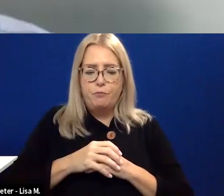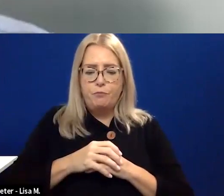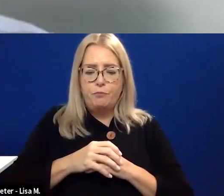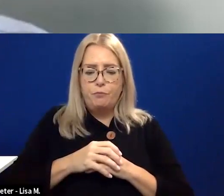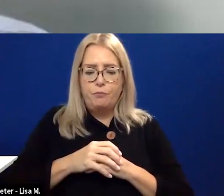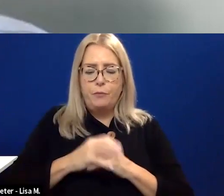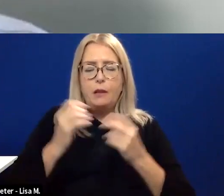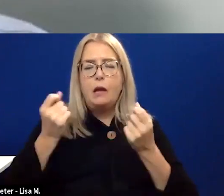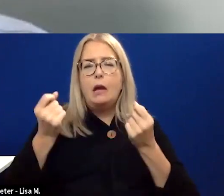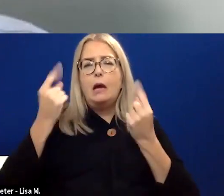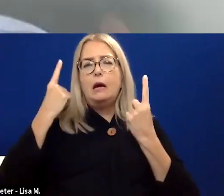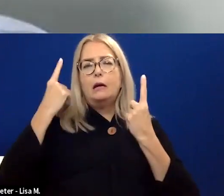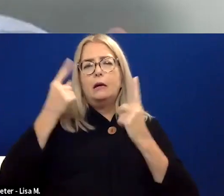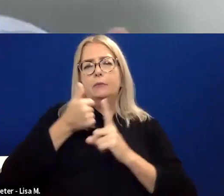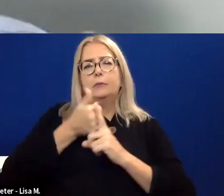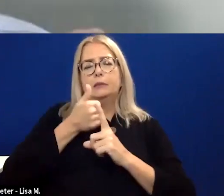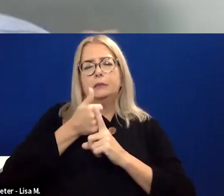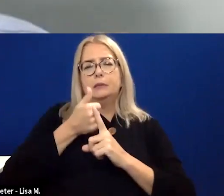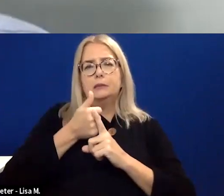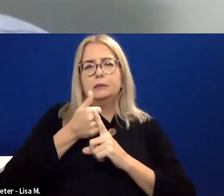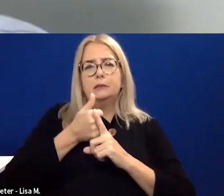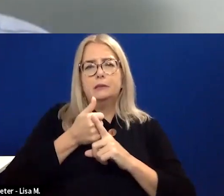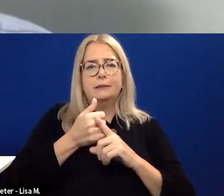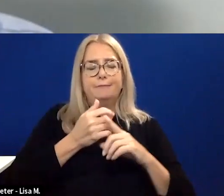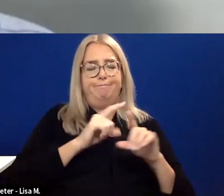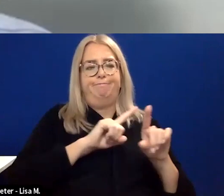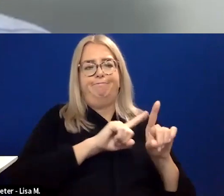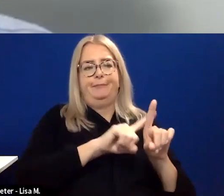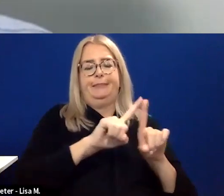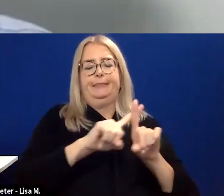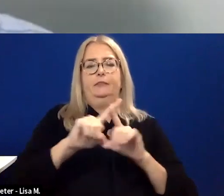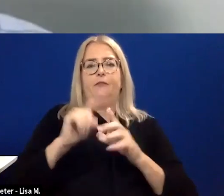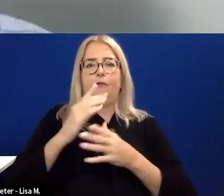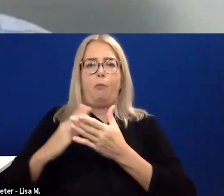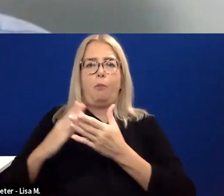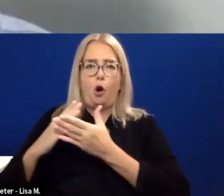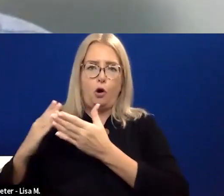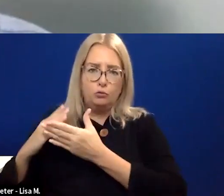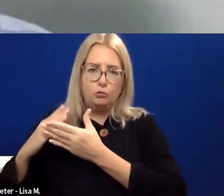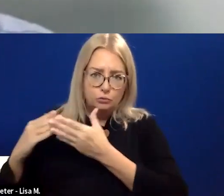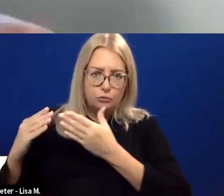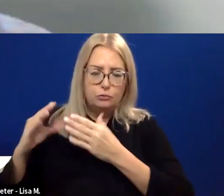is multi-dimensional in that there's there is multiple things that go into comprehension word